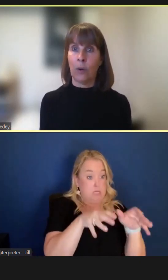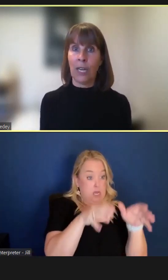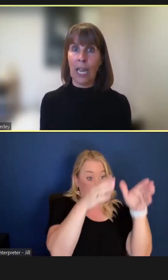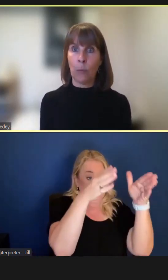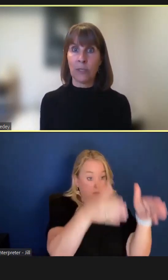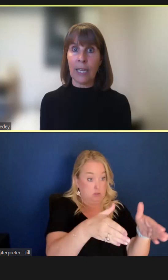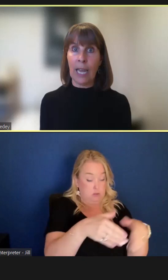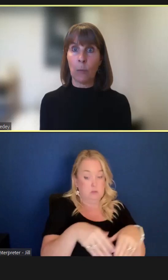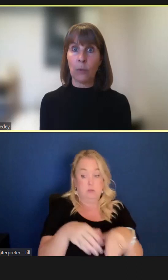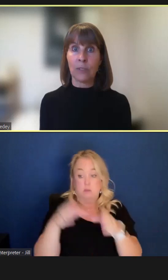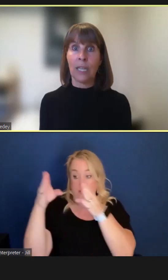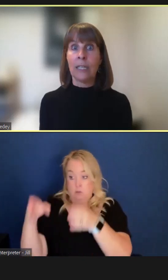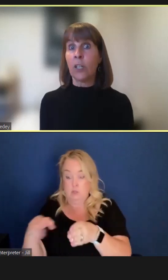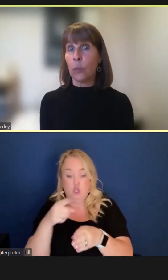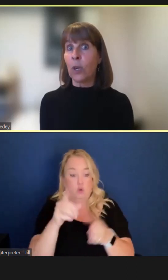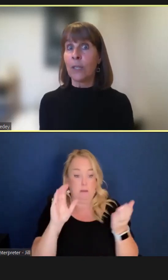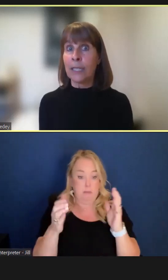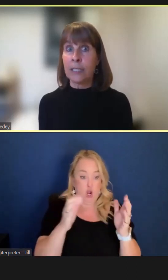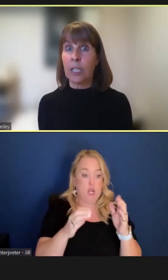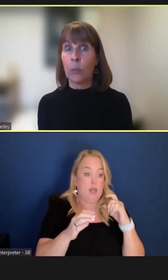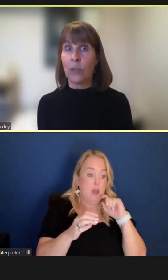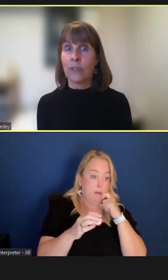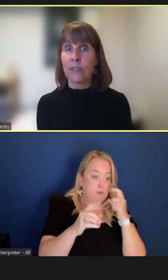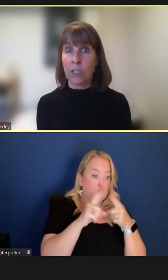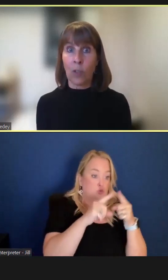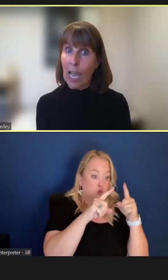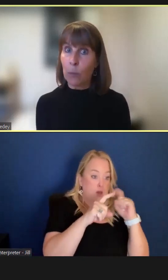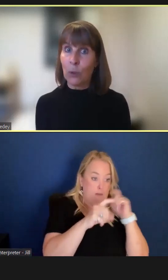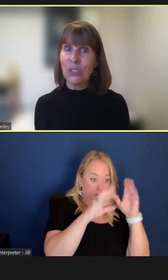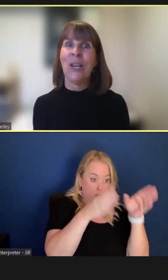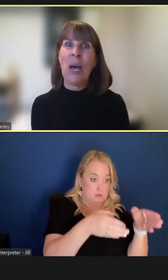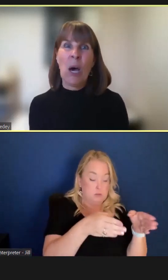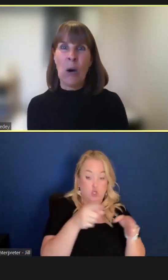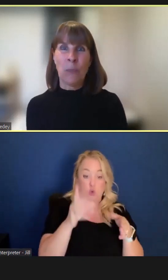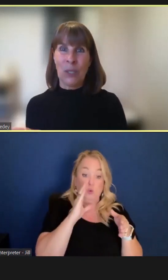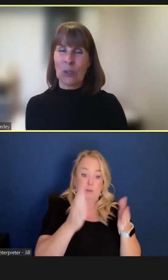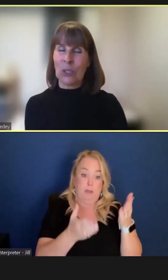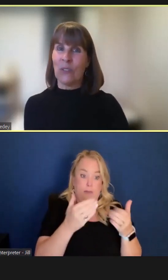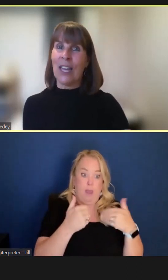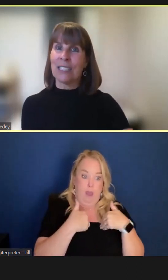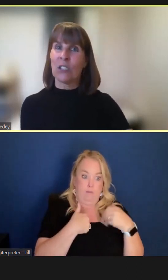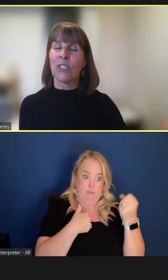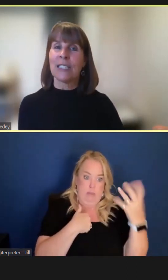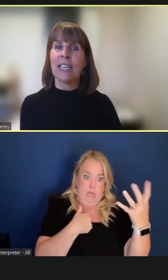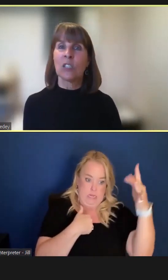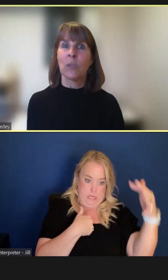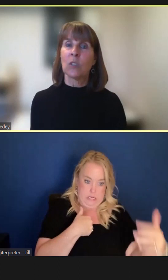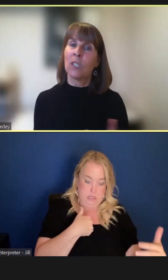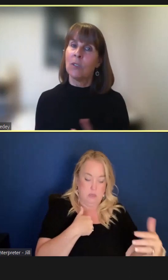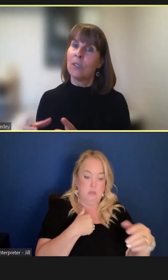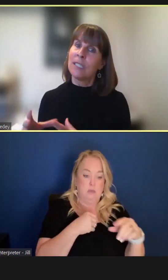Apples to Apples now you're probably going to end up with several apples um because you're going to have had different assessments but you again you